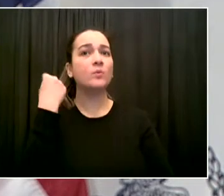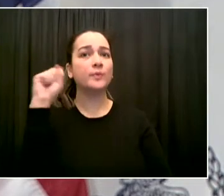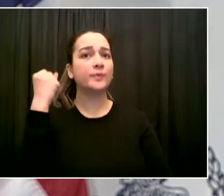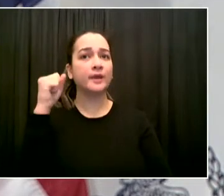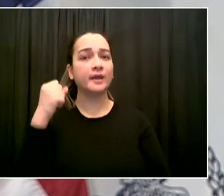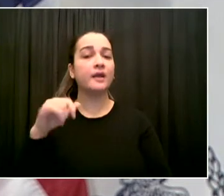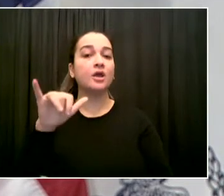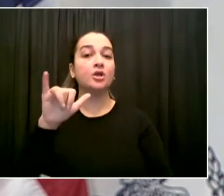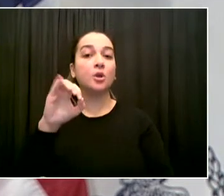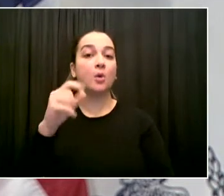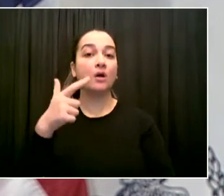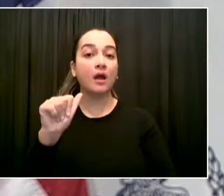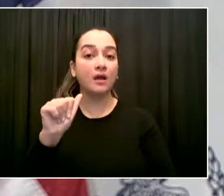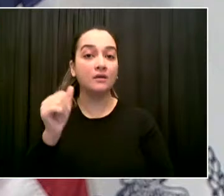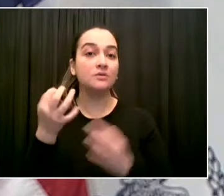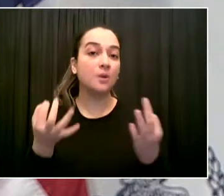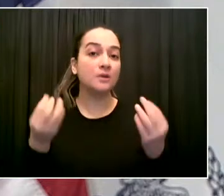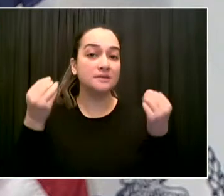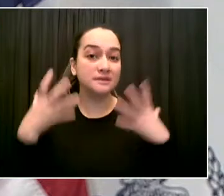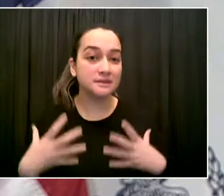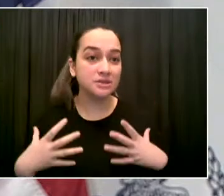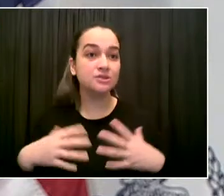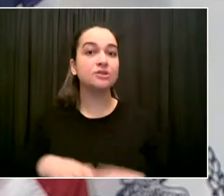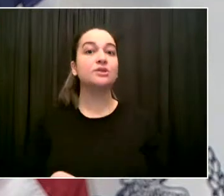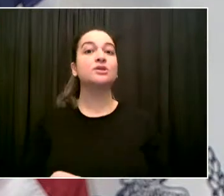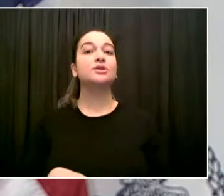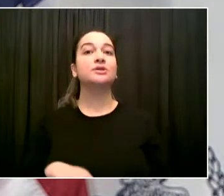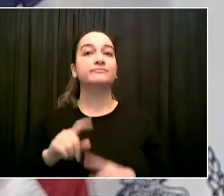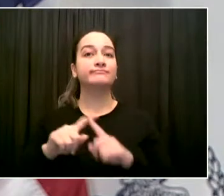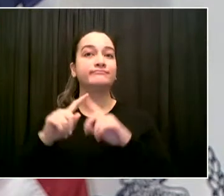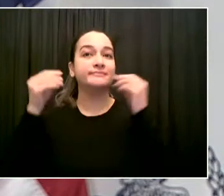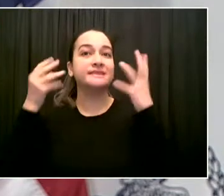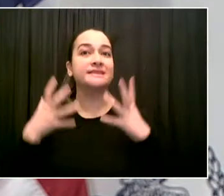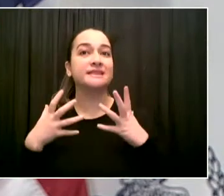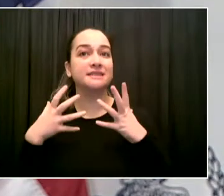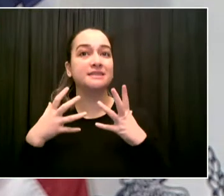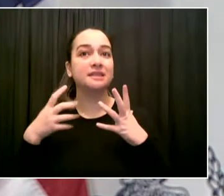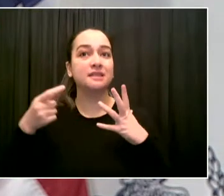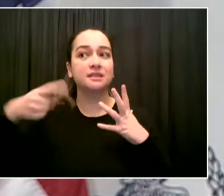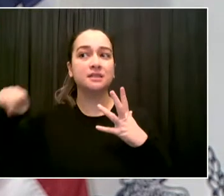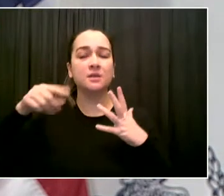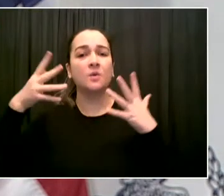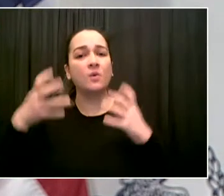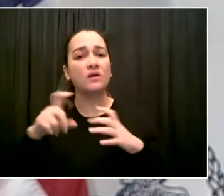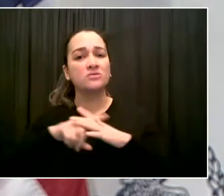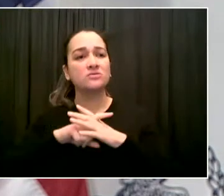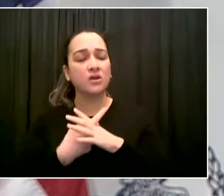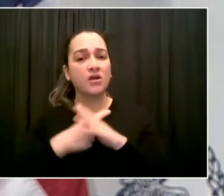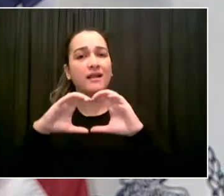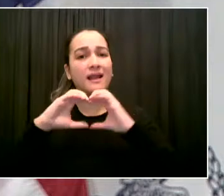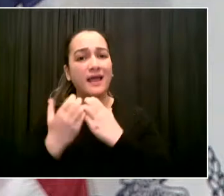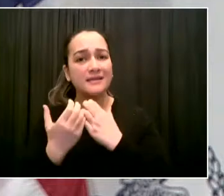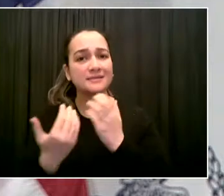FITNESS INSTRUCTORS, OTHERS WHO TEACH INDOOR FITNESS CLASSES WHO ARE WONDERINING AT